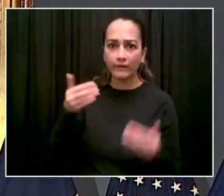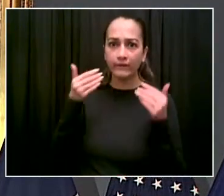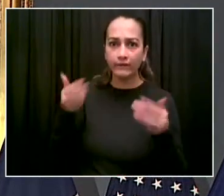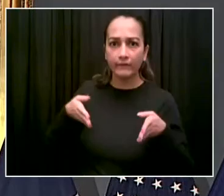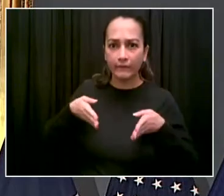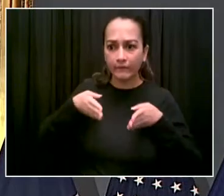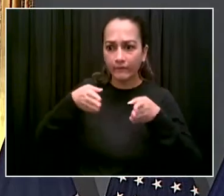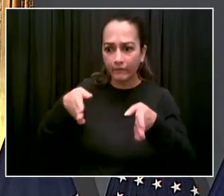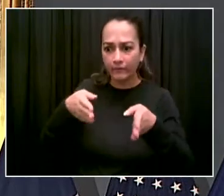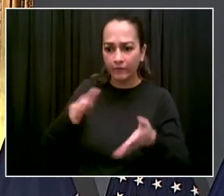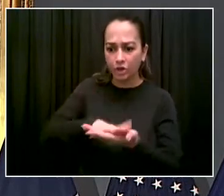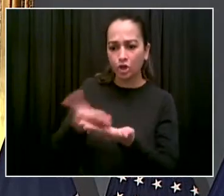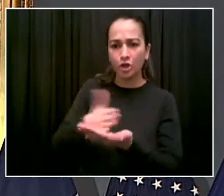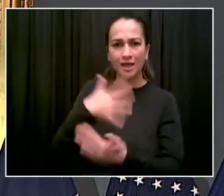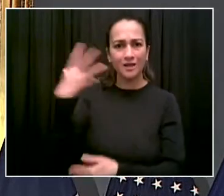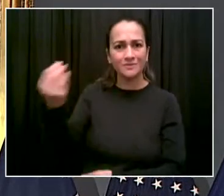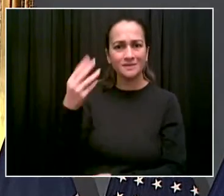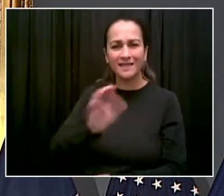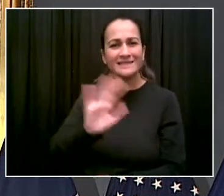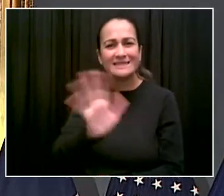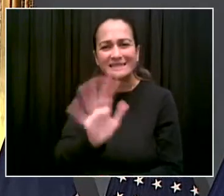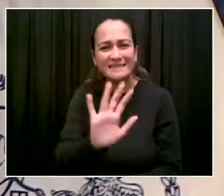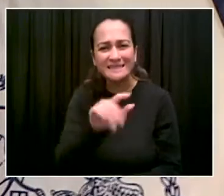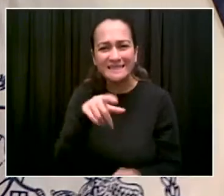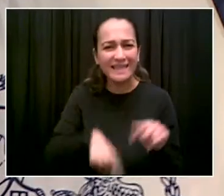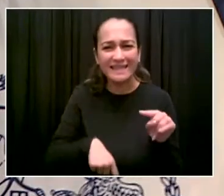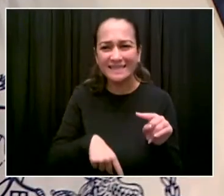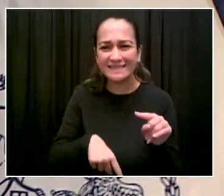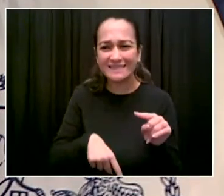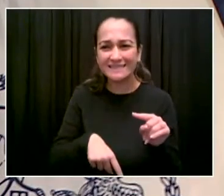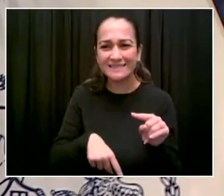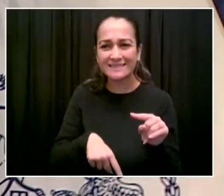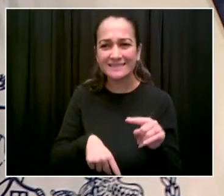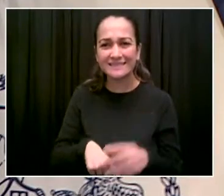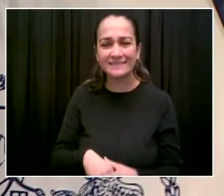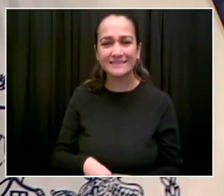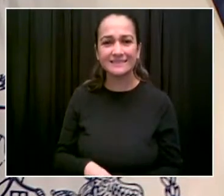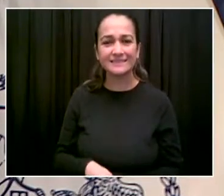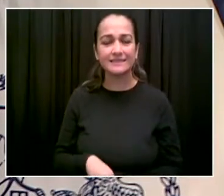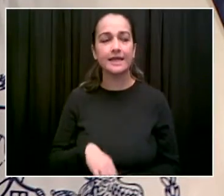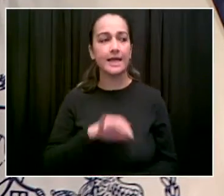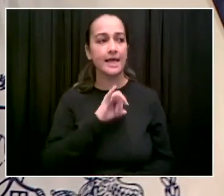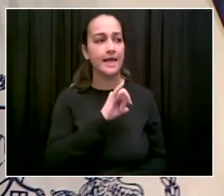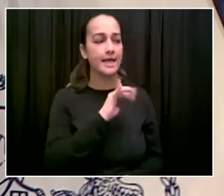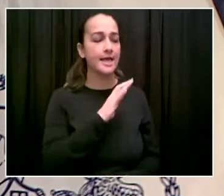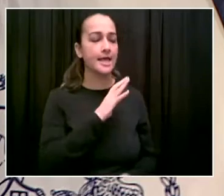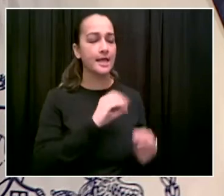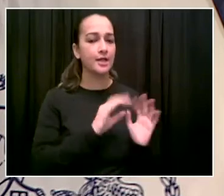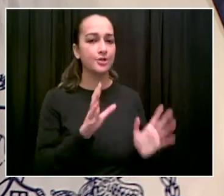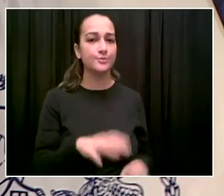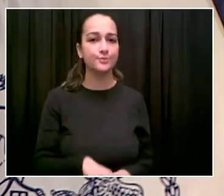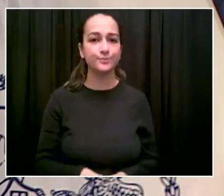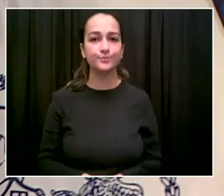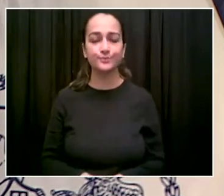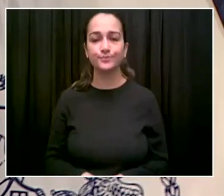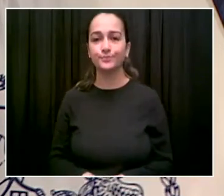HAD IN THE PAST. SO NYPD WILL BE TALKING TO